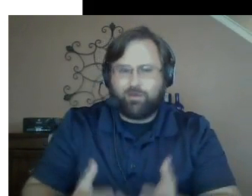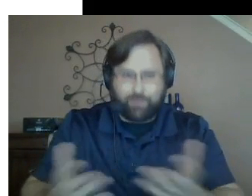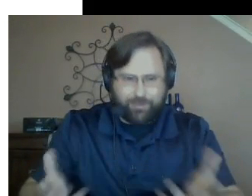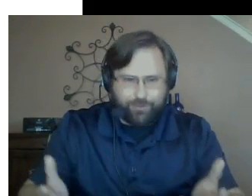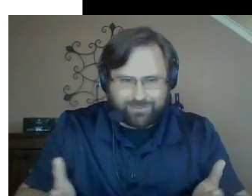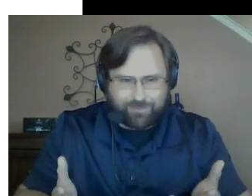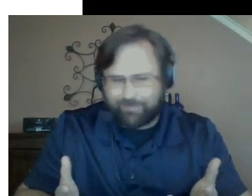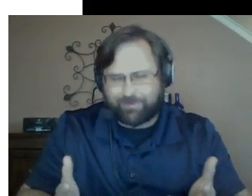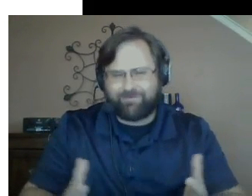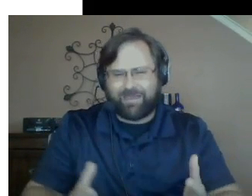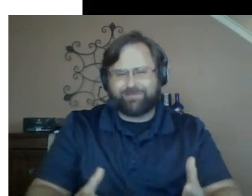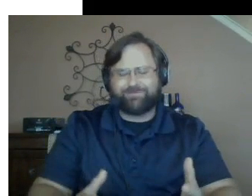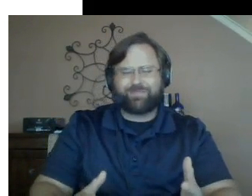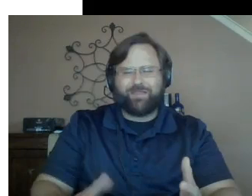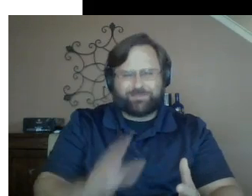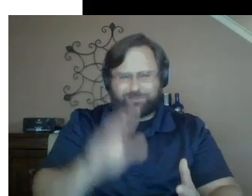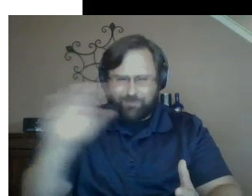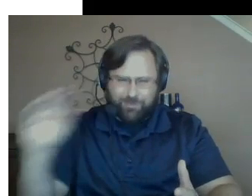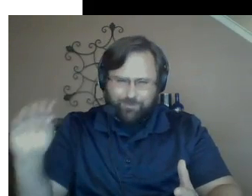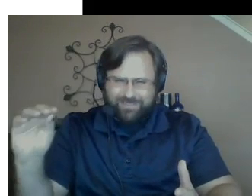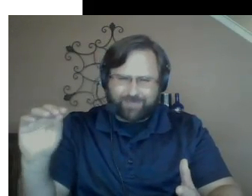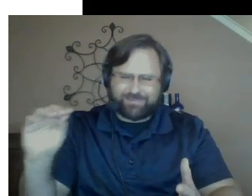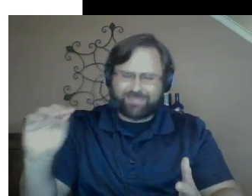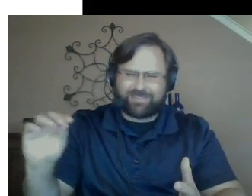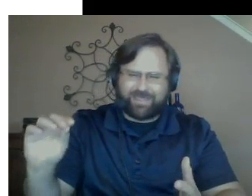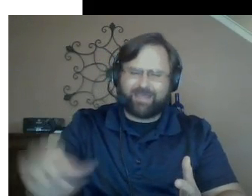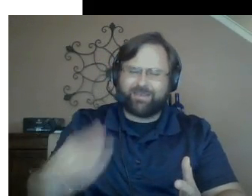oh my goodness maybe i'm going to fail so when you put these times at the end